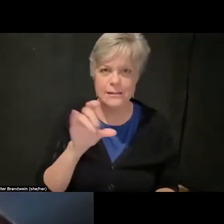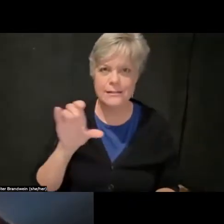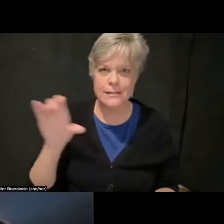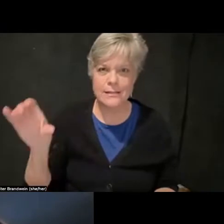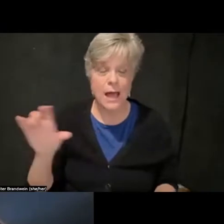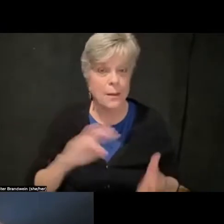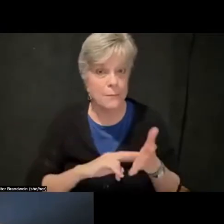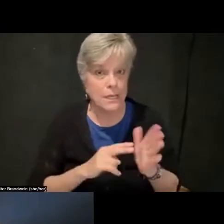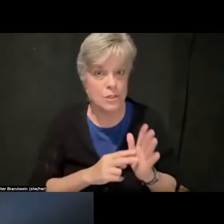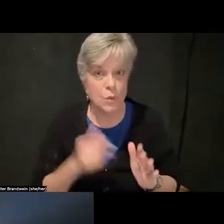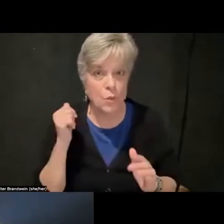is important.